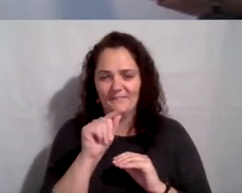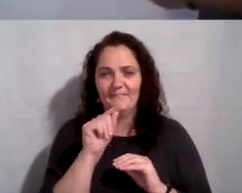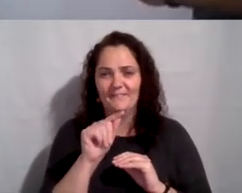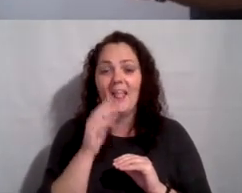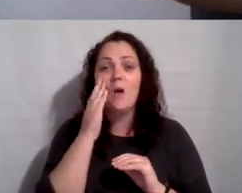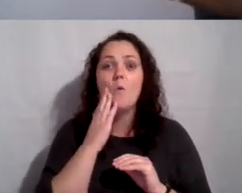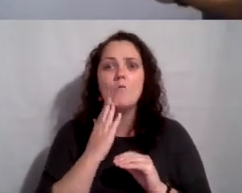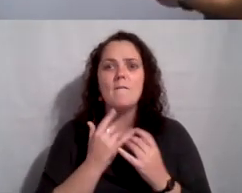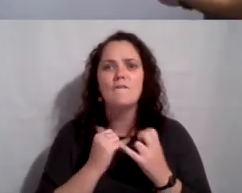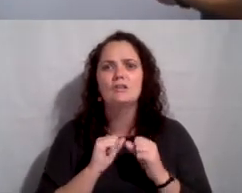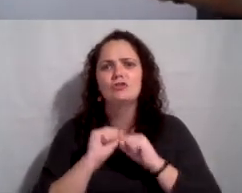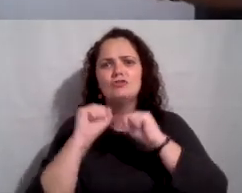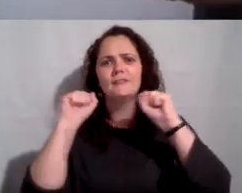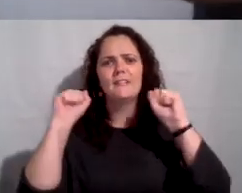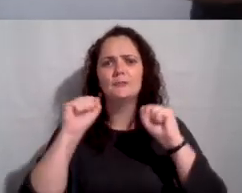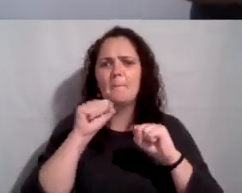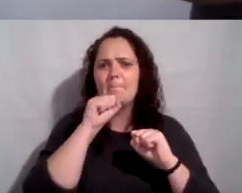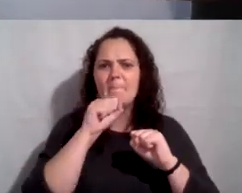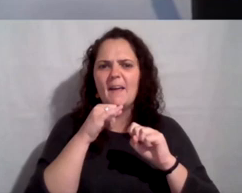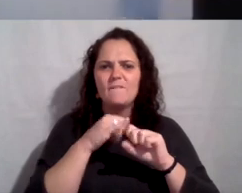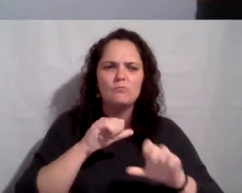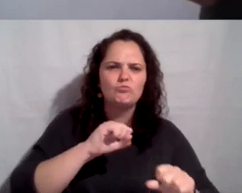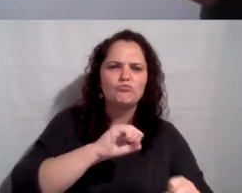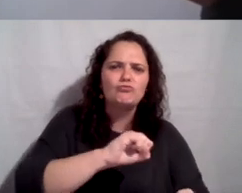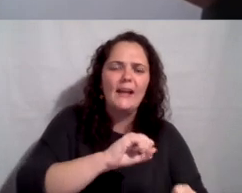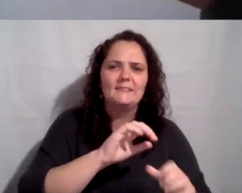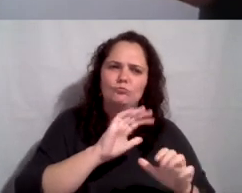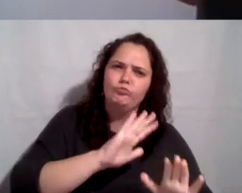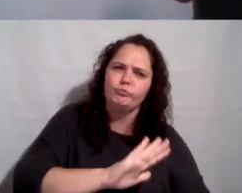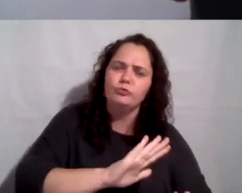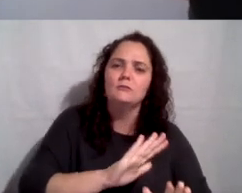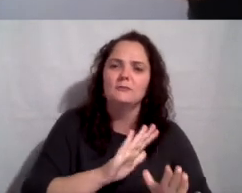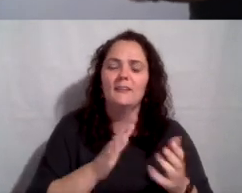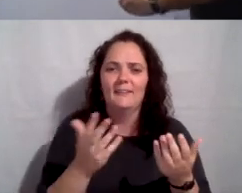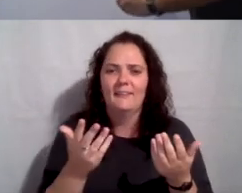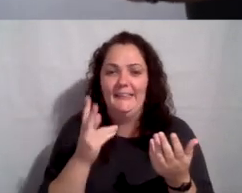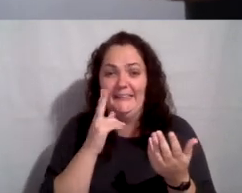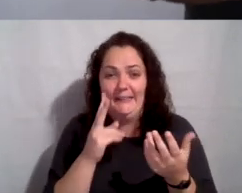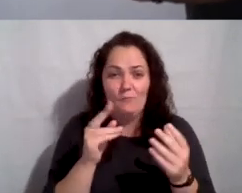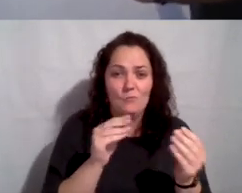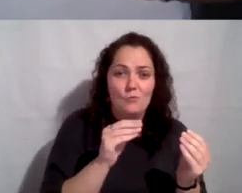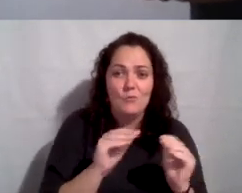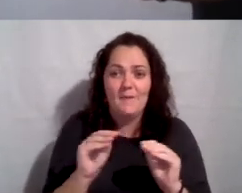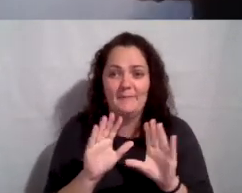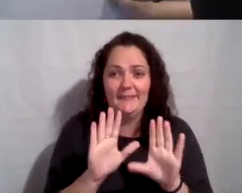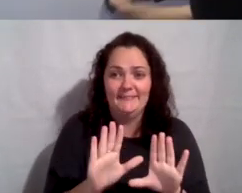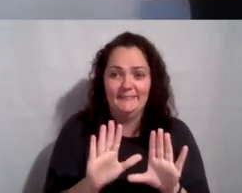stretching for Rachel and think about how your lines are mirroring and mimicking and how even the movement of your own body